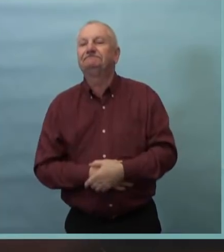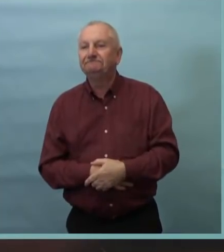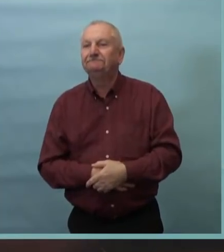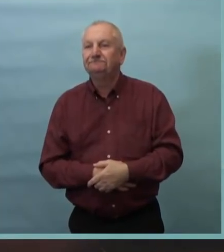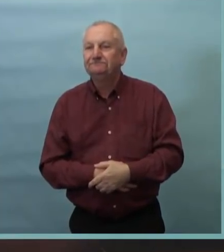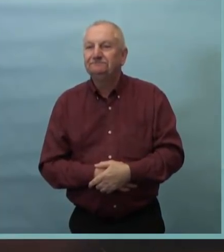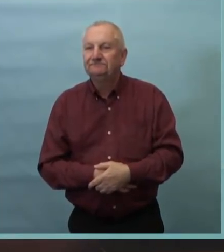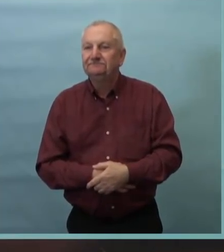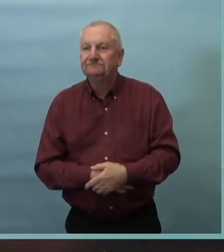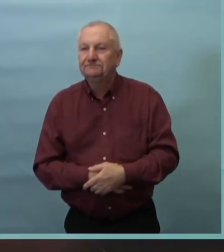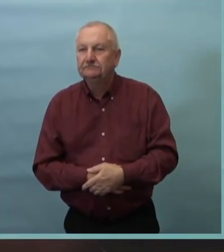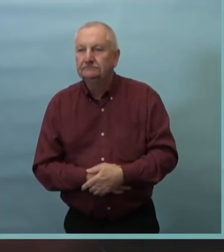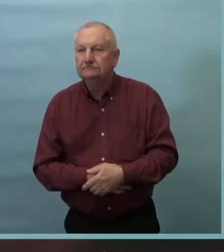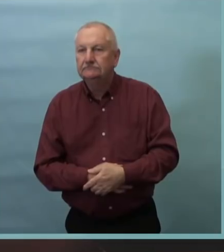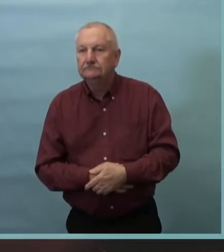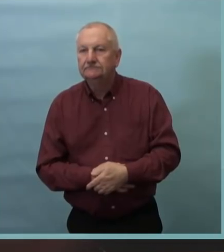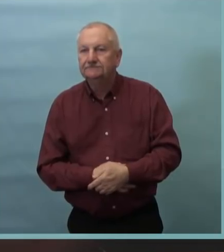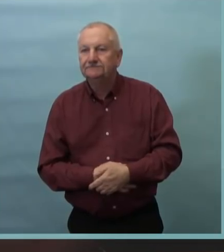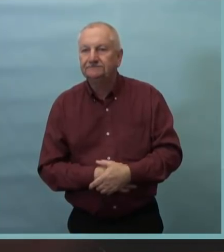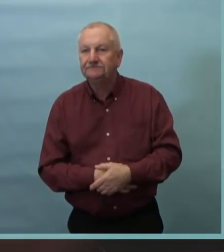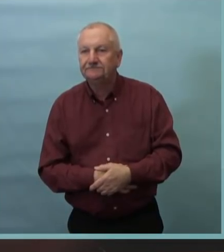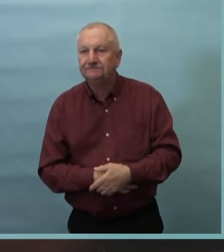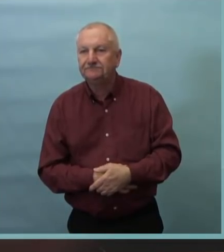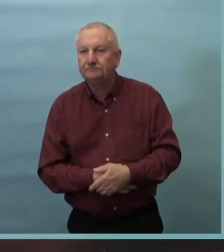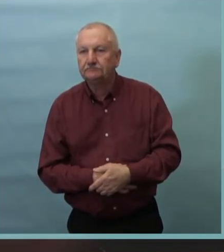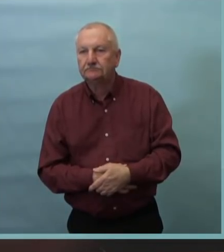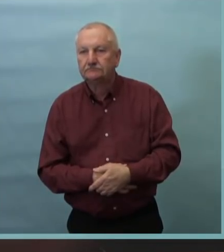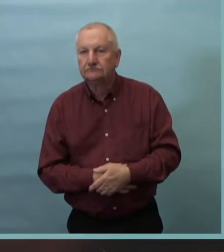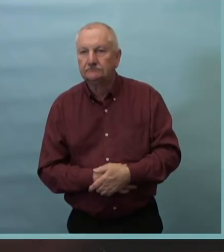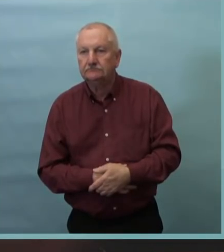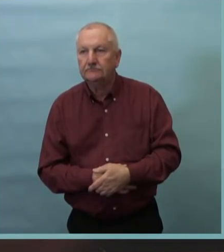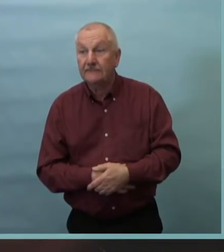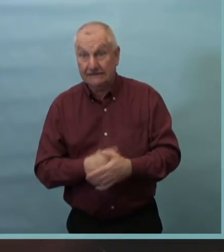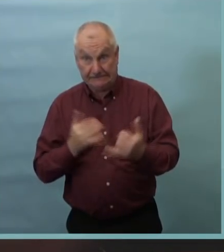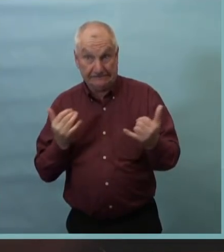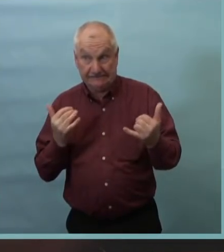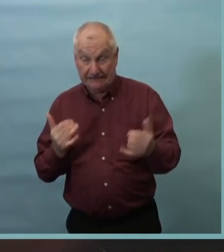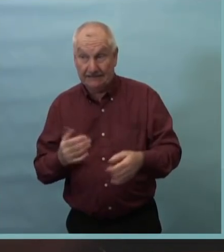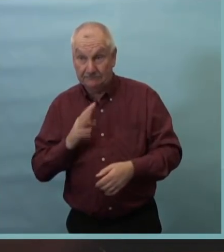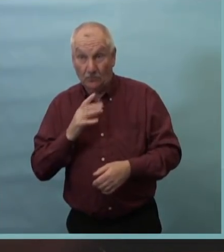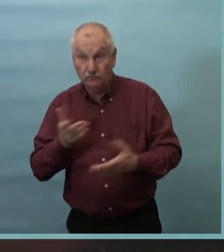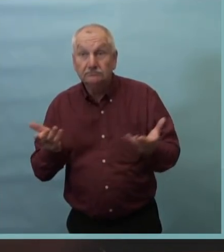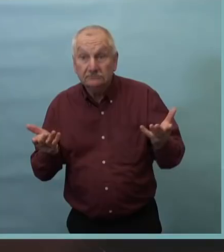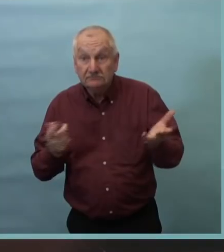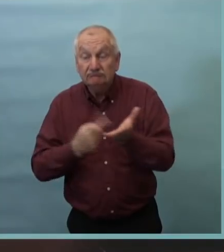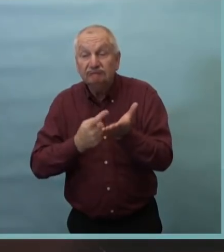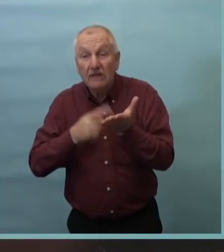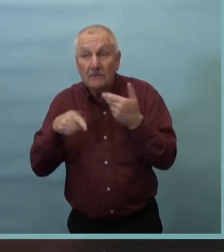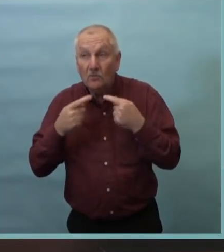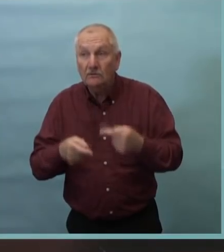wanted to start talking about the licensed personal care homes we have